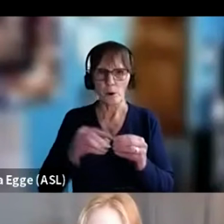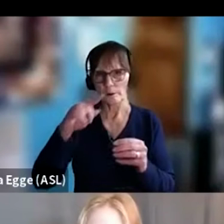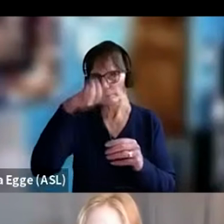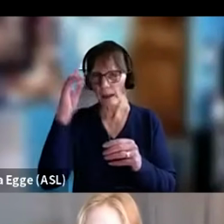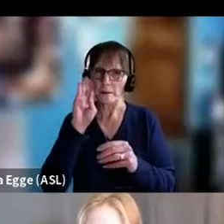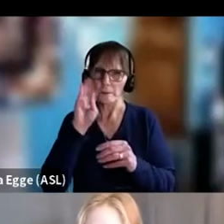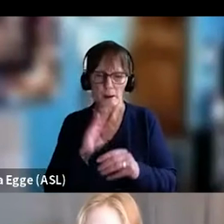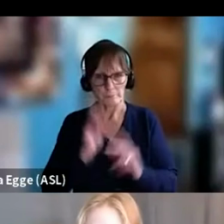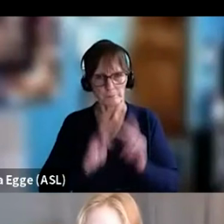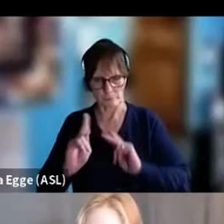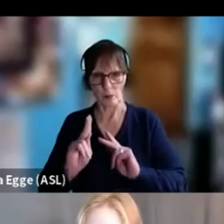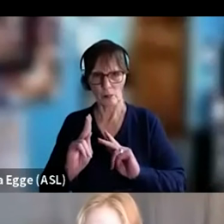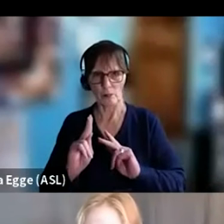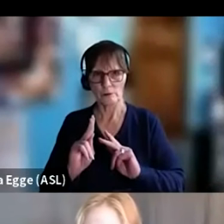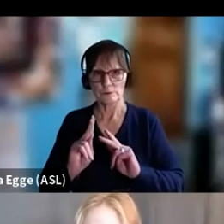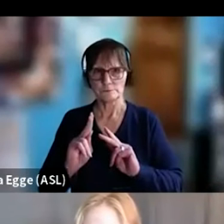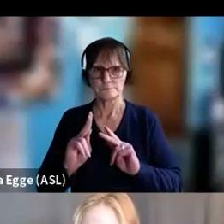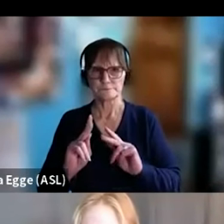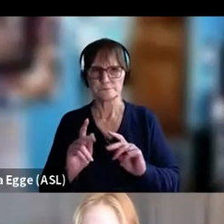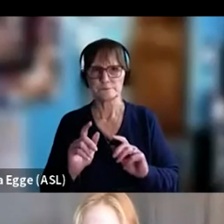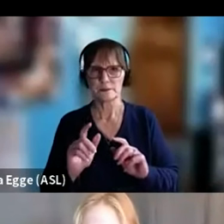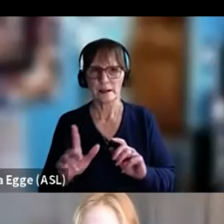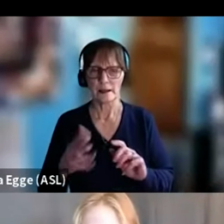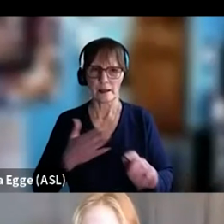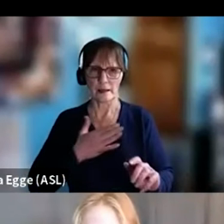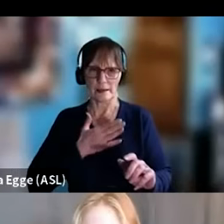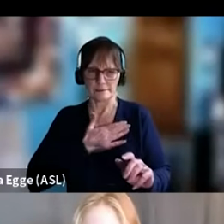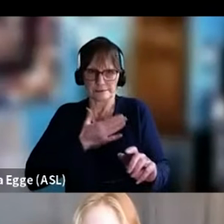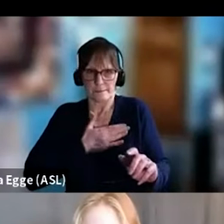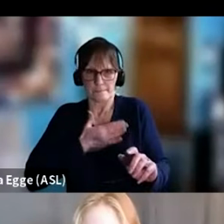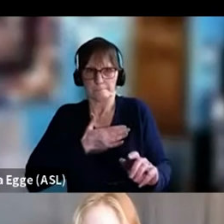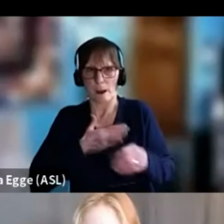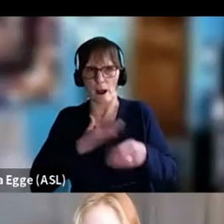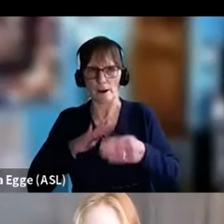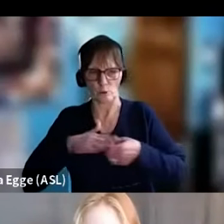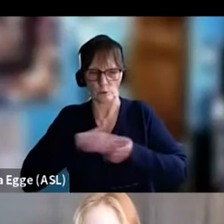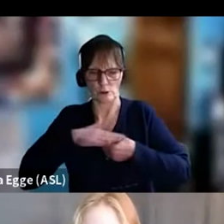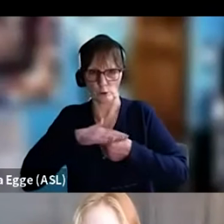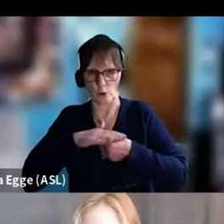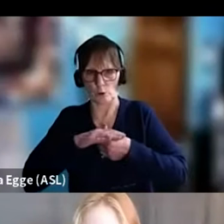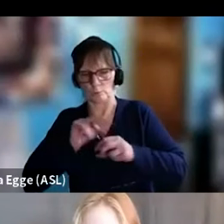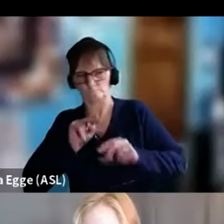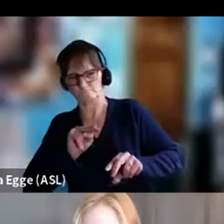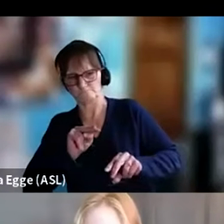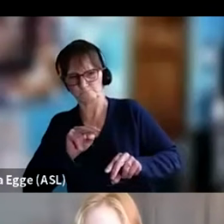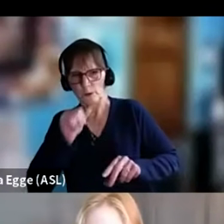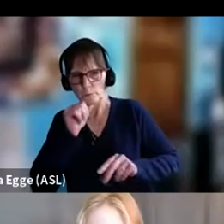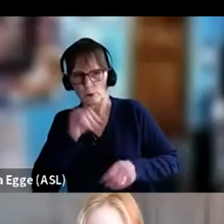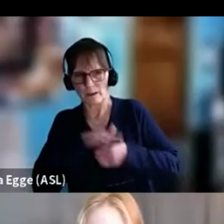And our, you know, and this is my own local lens, but we don't have enough organizations